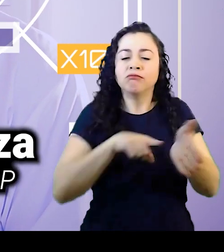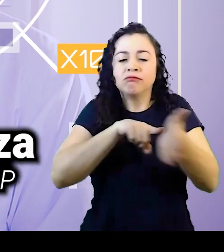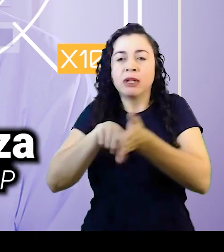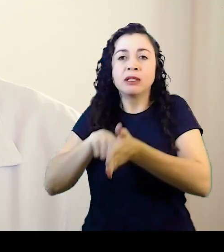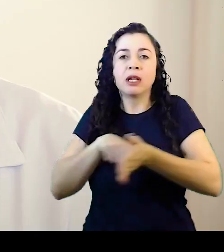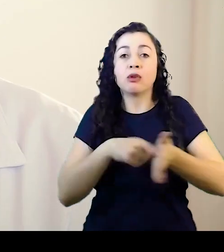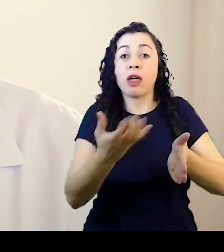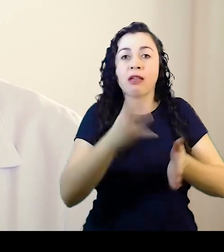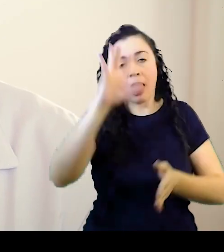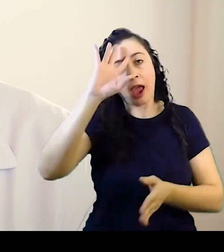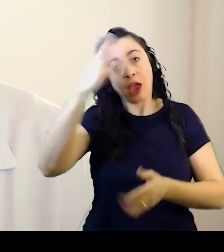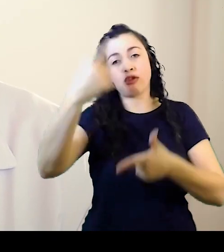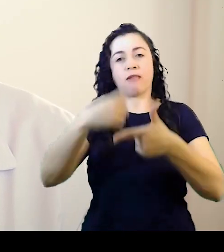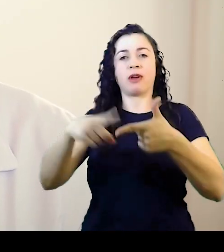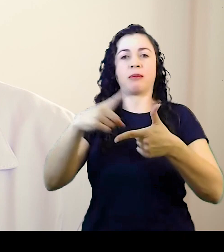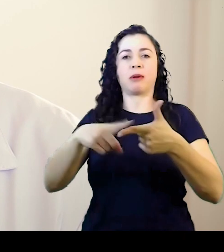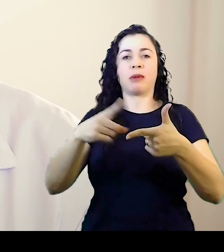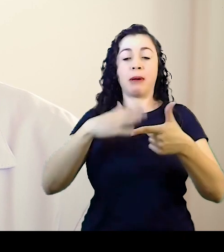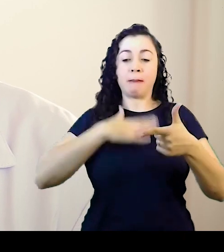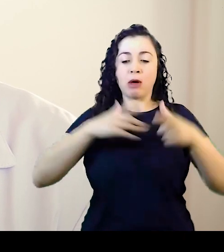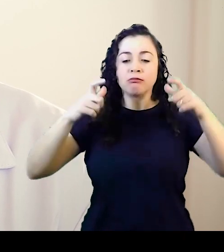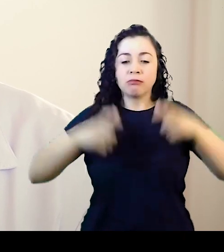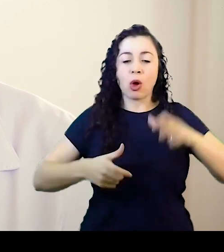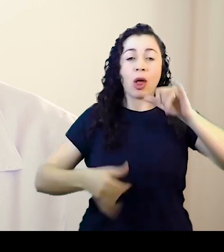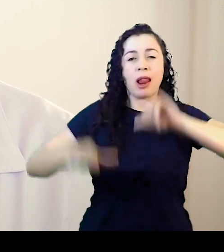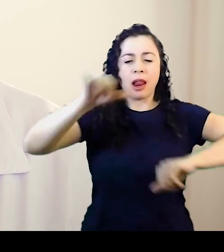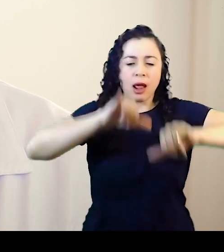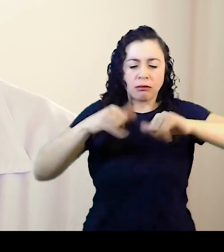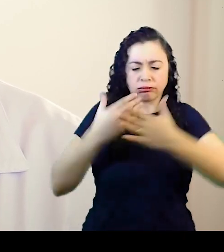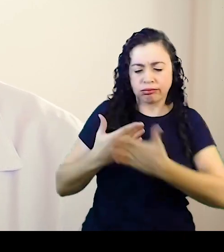this problem. In my Laboratory we study mental disorders,